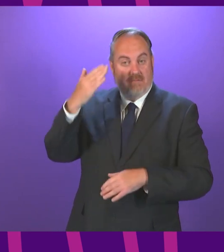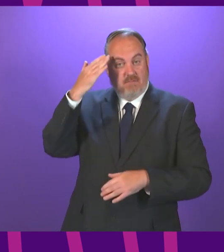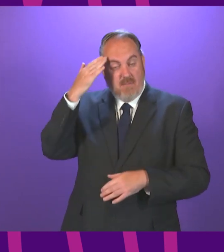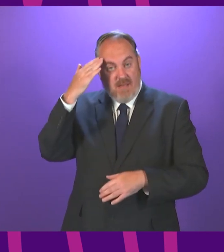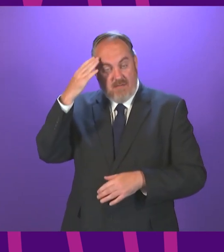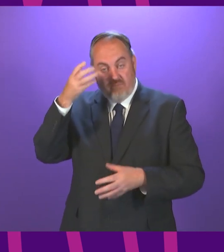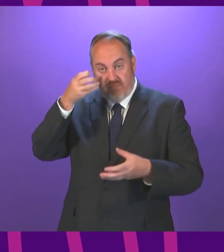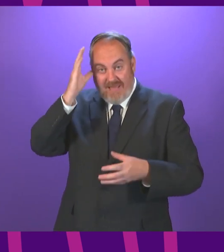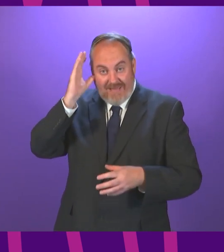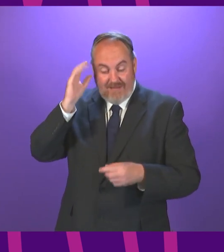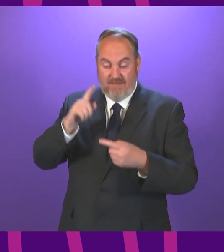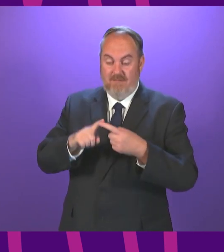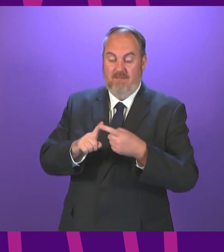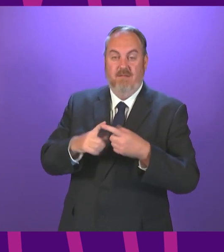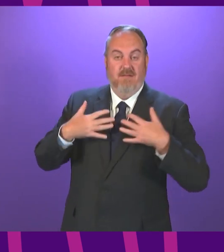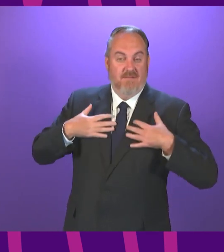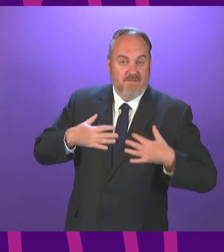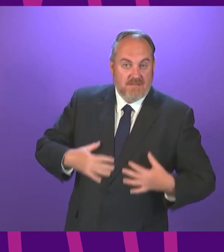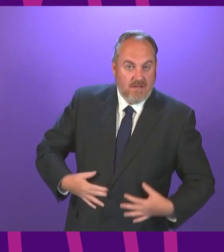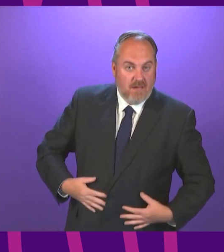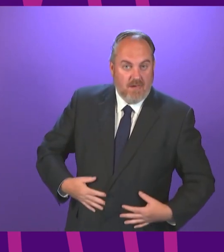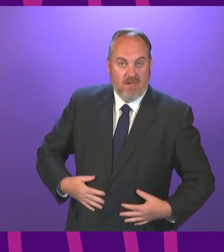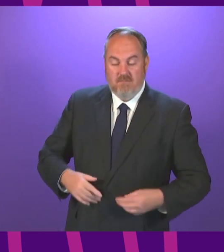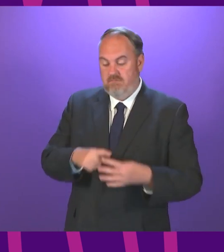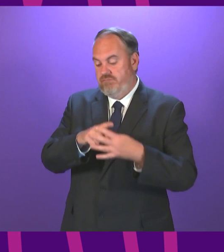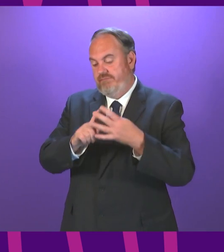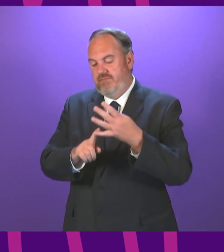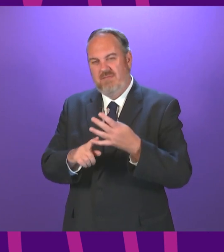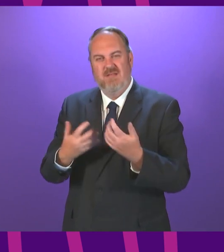What consideration does the Scottish Government give to the risks of long Covid—in particular,